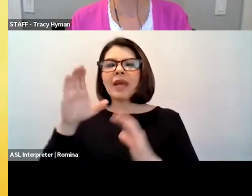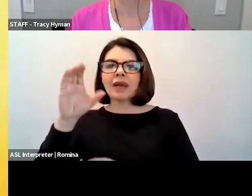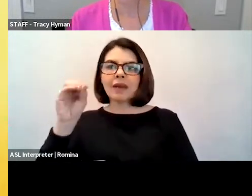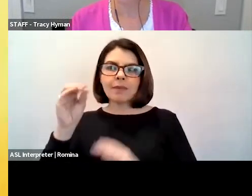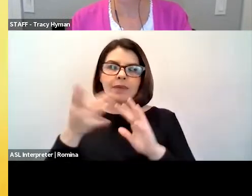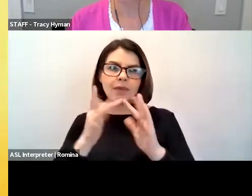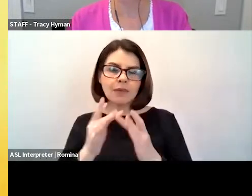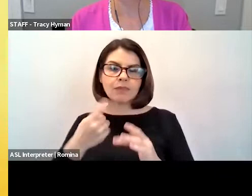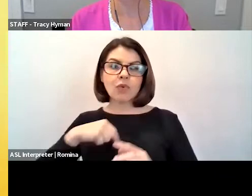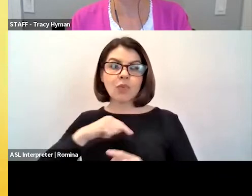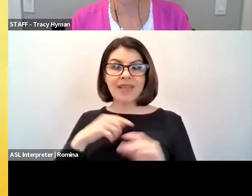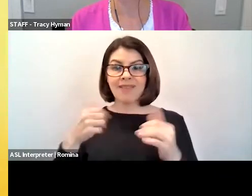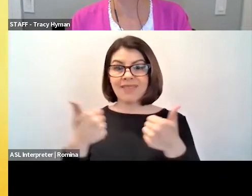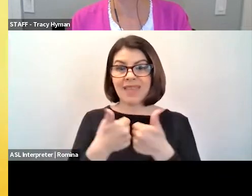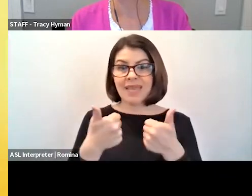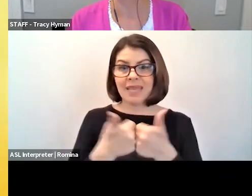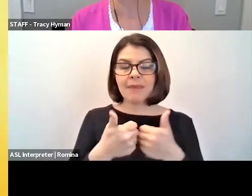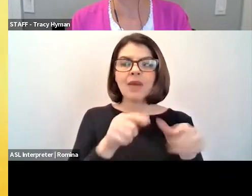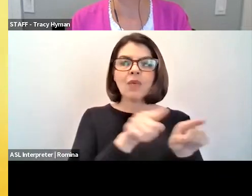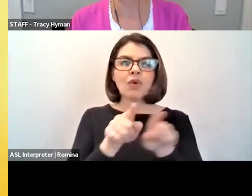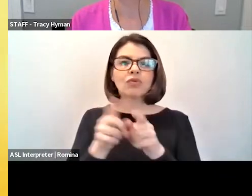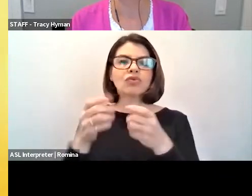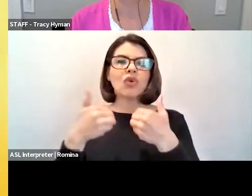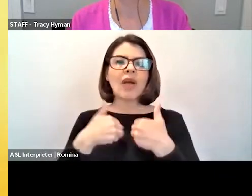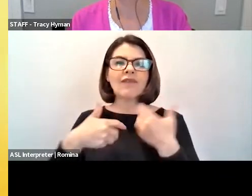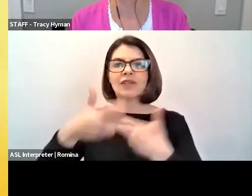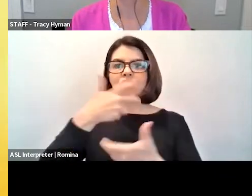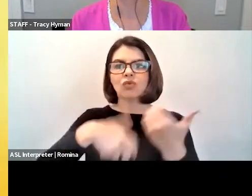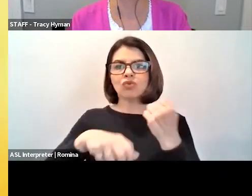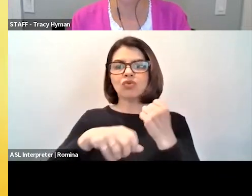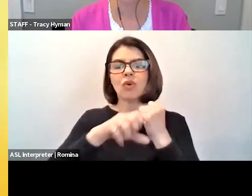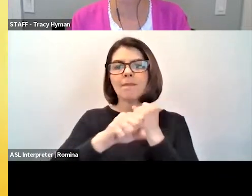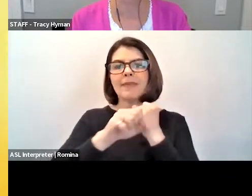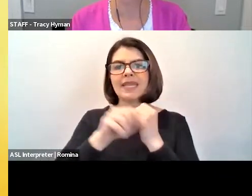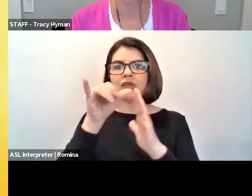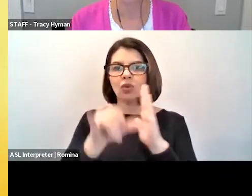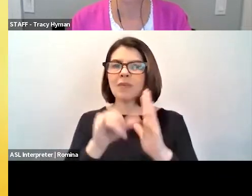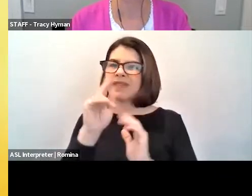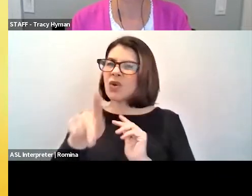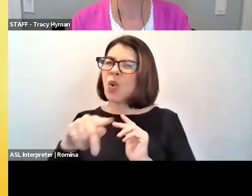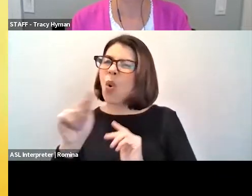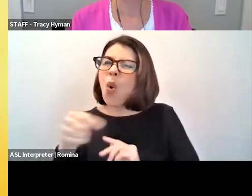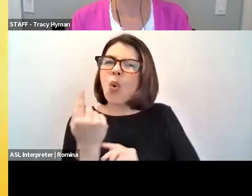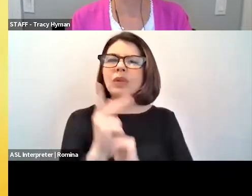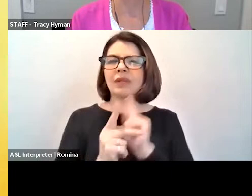We have gaming and we have the social media, YouTube when that's the only type of use.